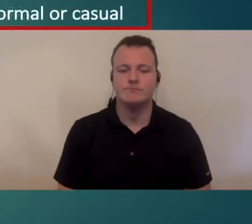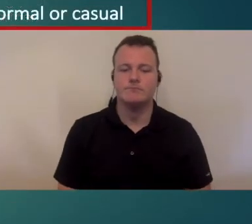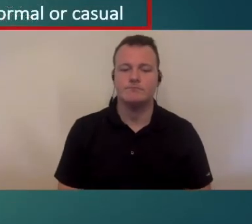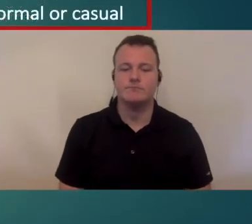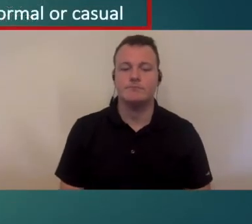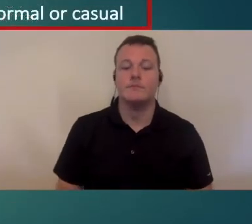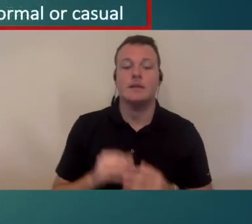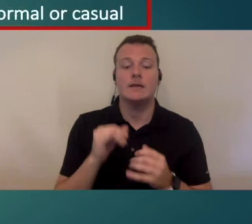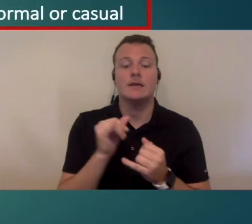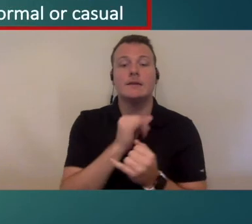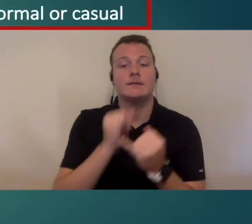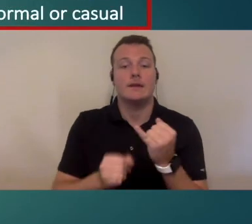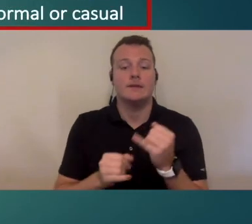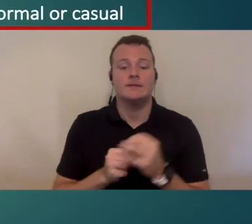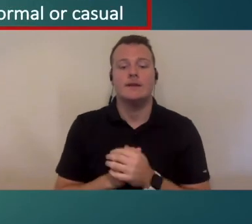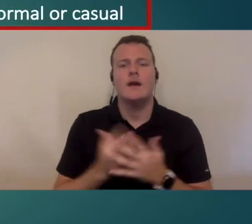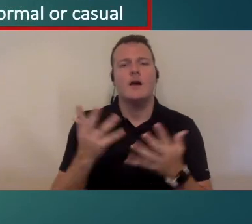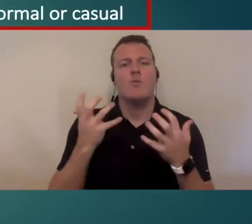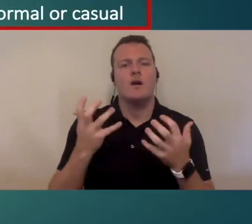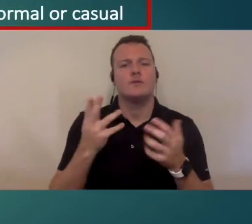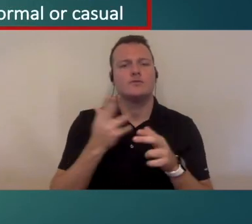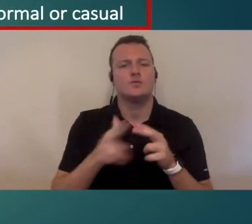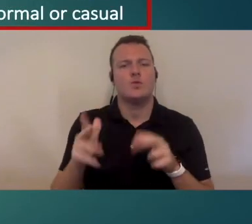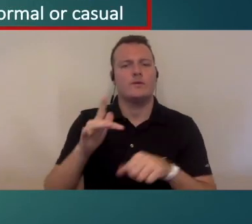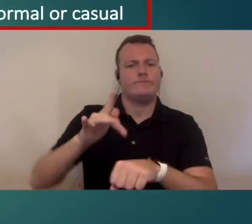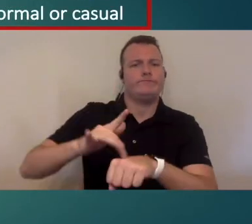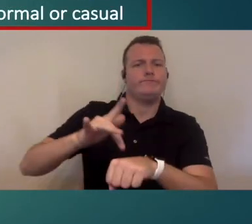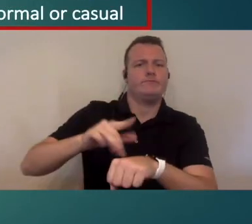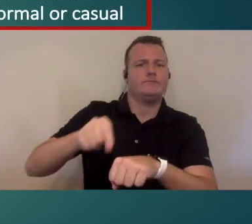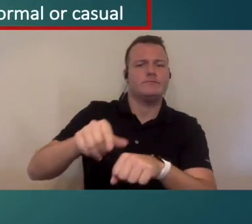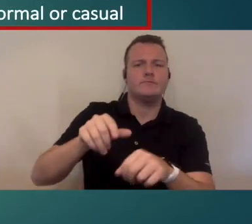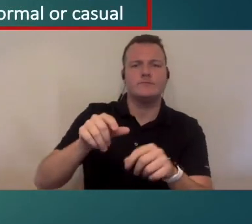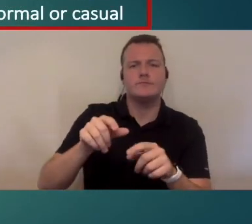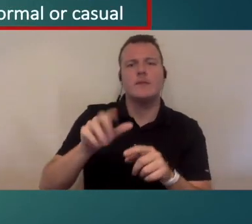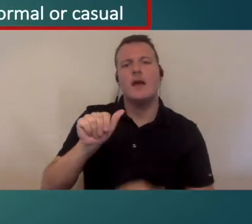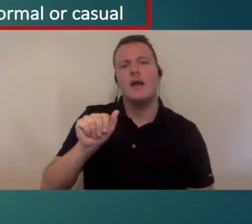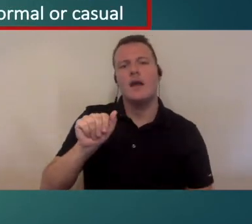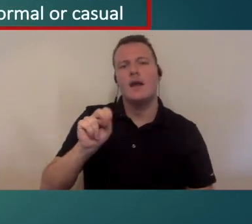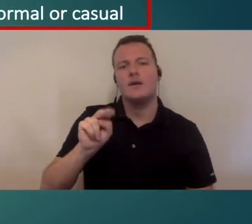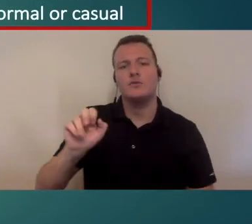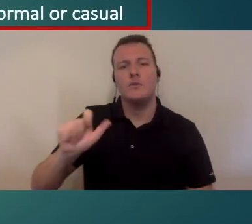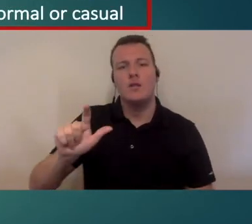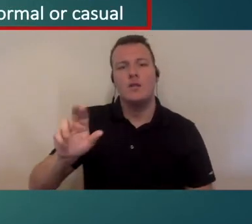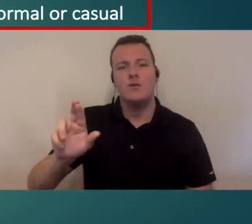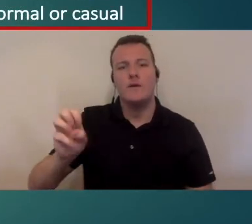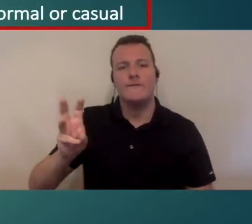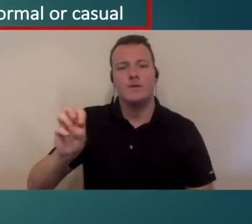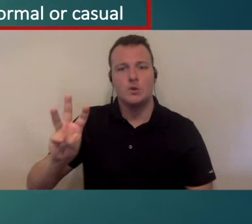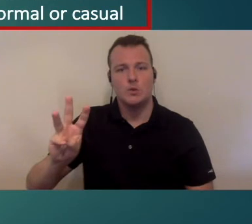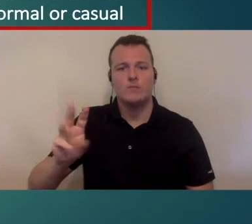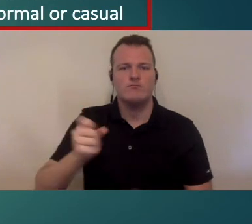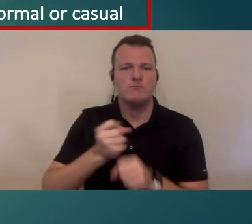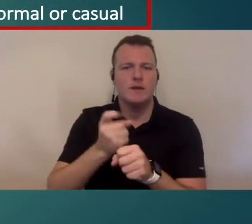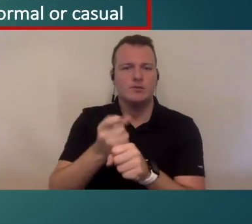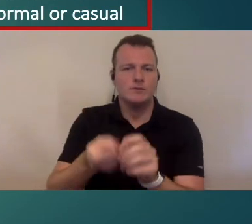Lastly just wanted to touch on an annual review because as a new professional,